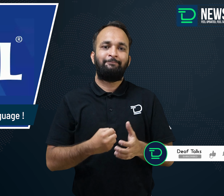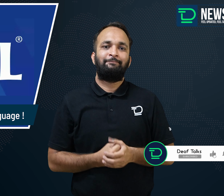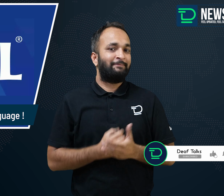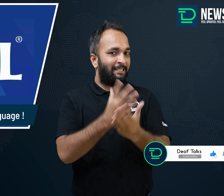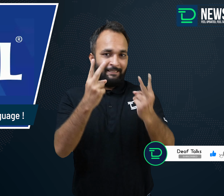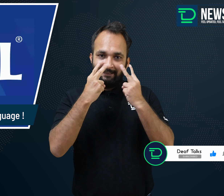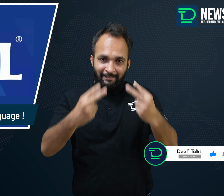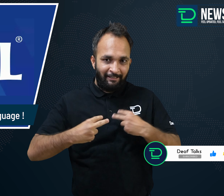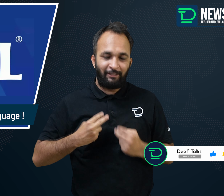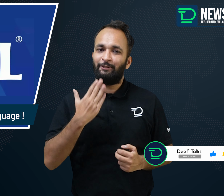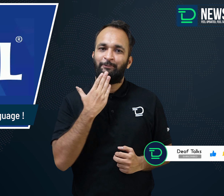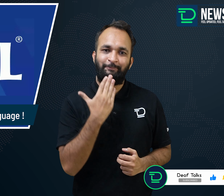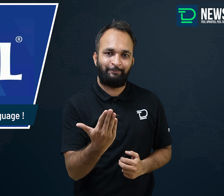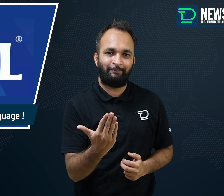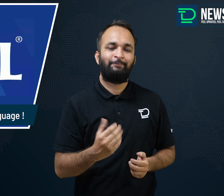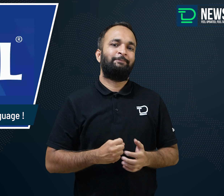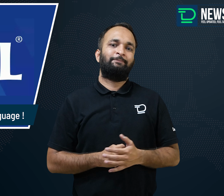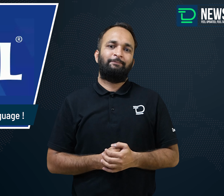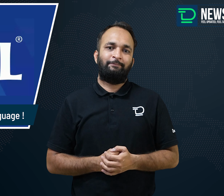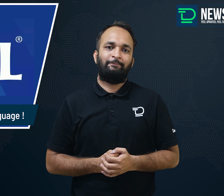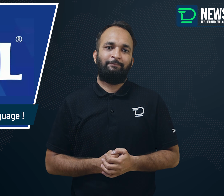Thanks for watching.